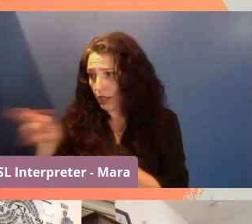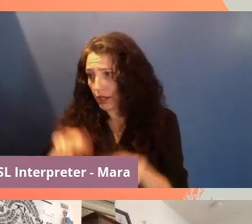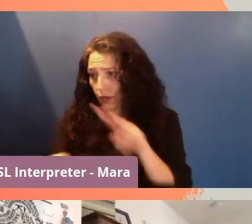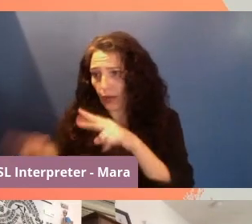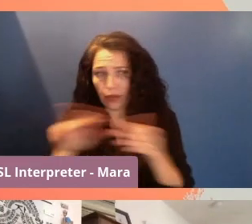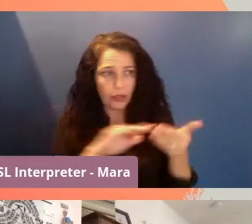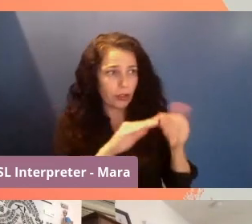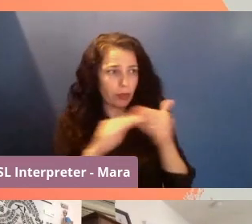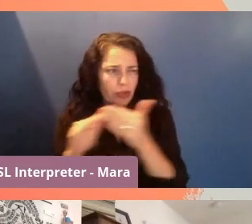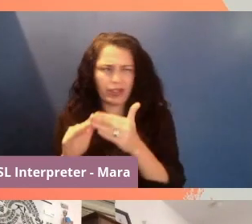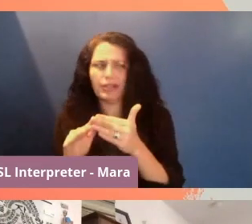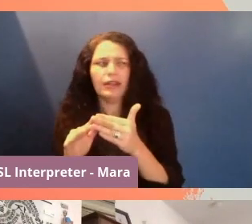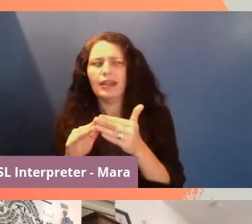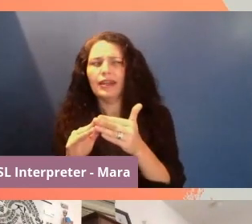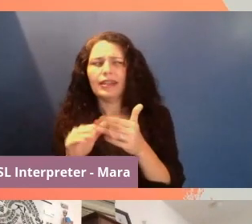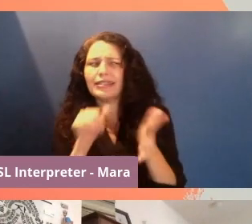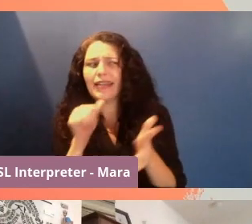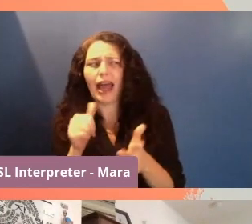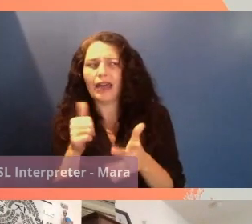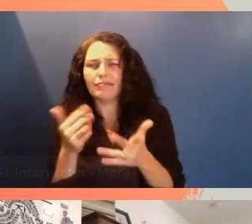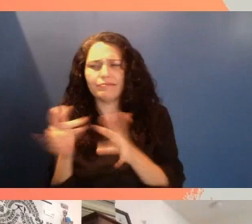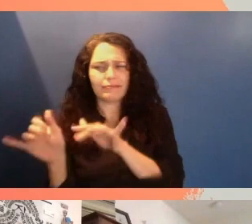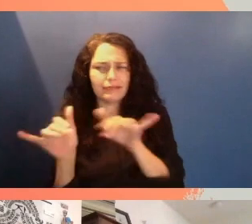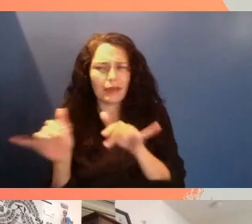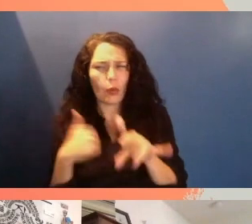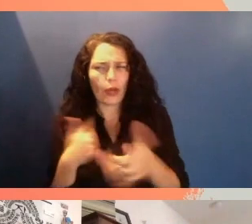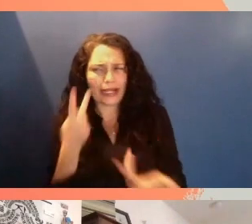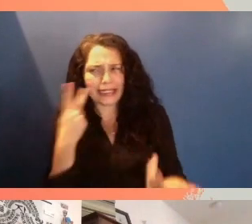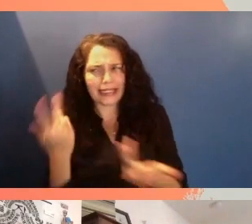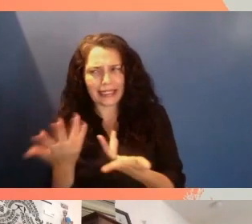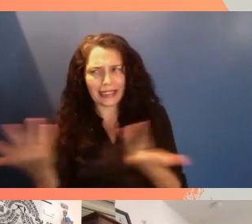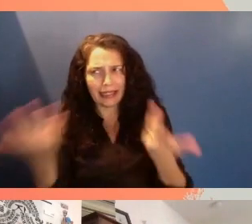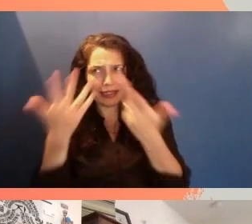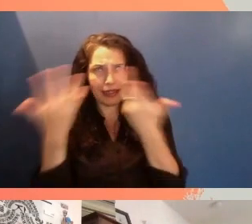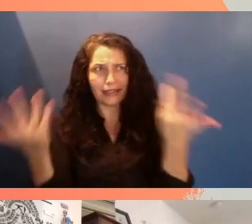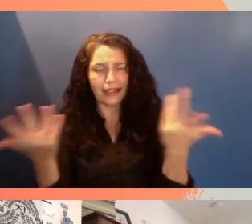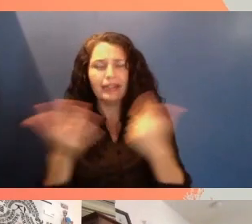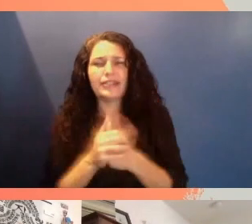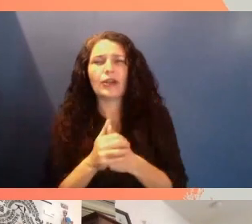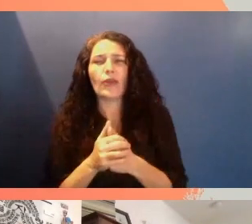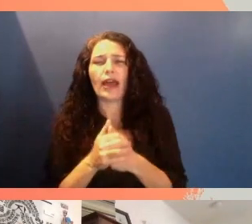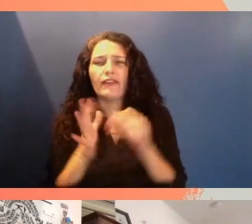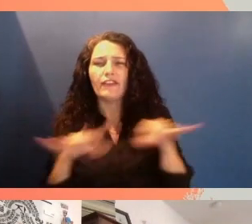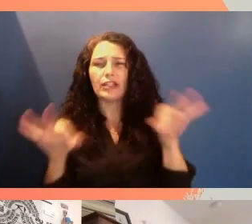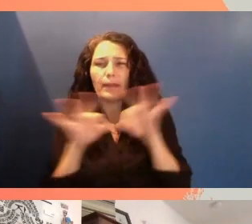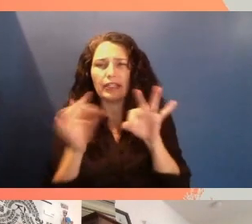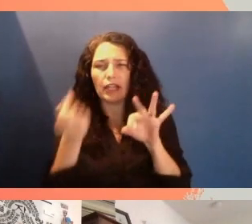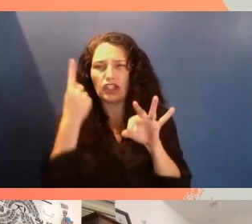And I think that like really fundamental understanding of, what are we reporting back?